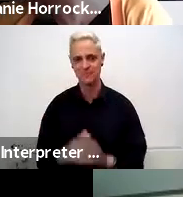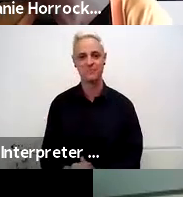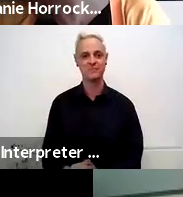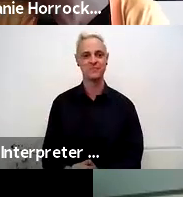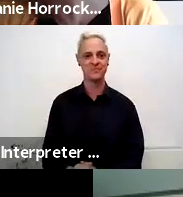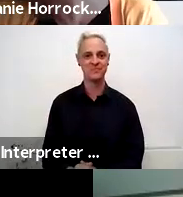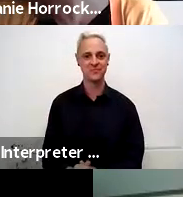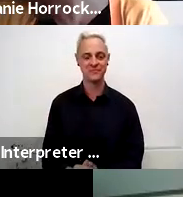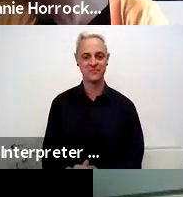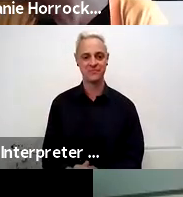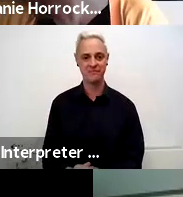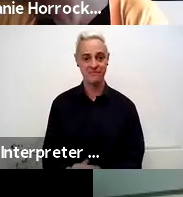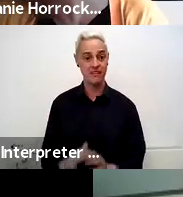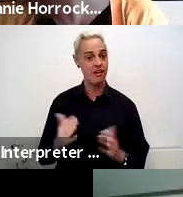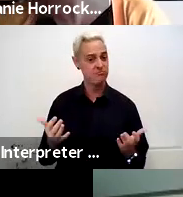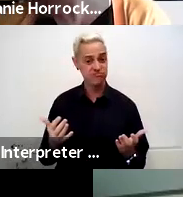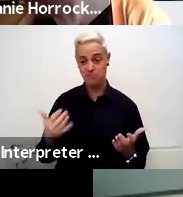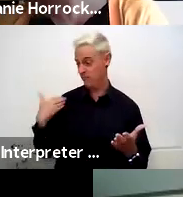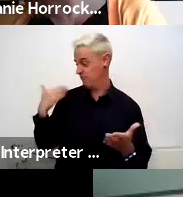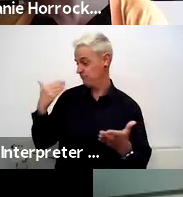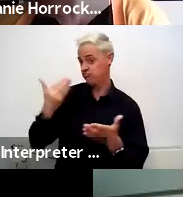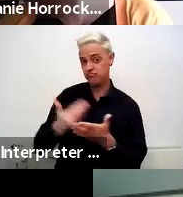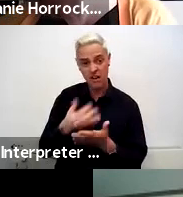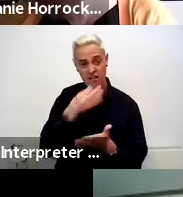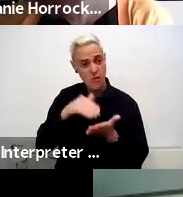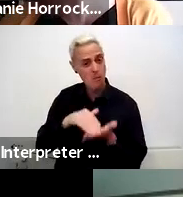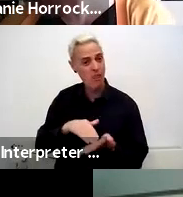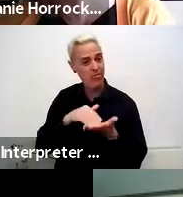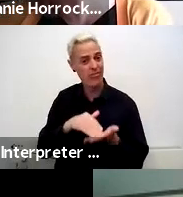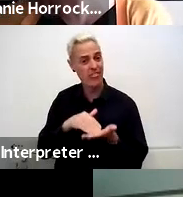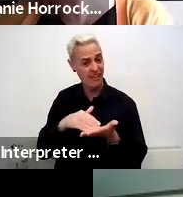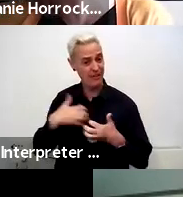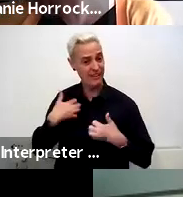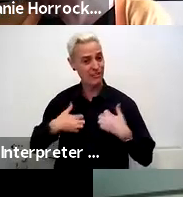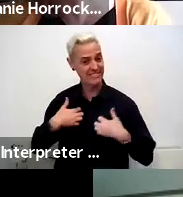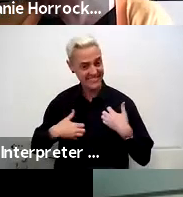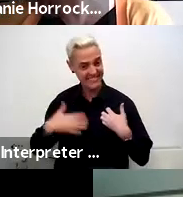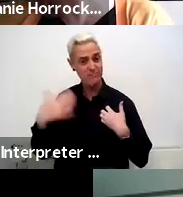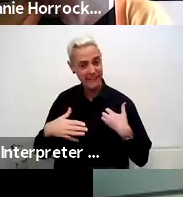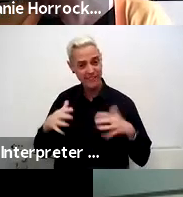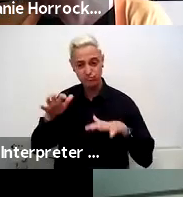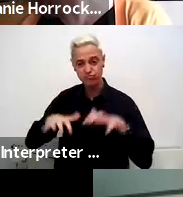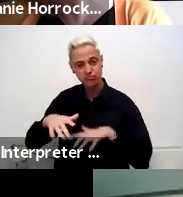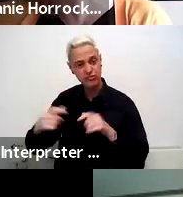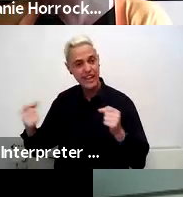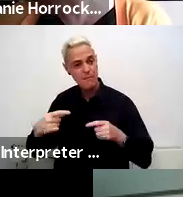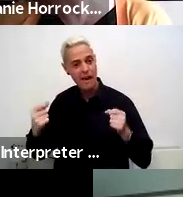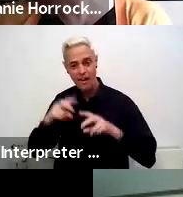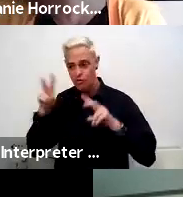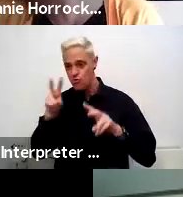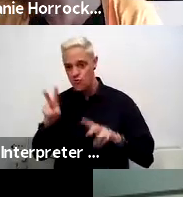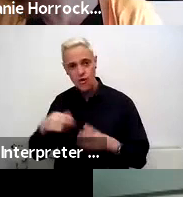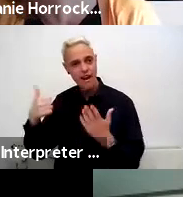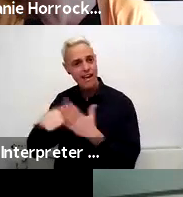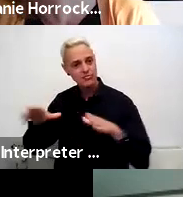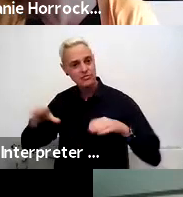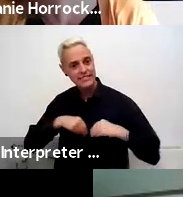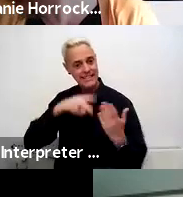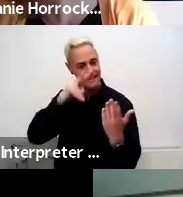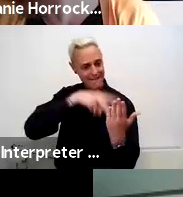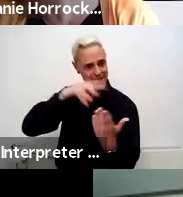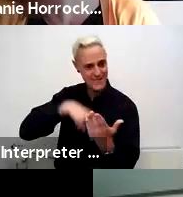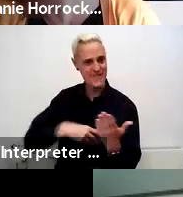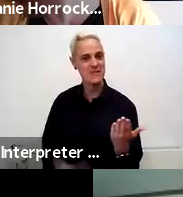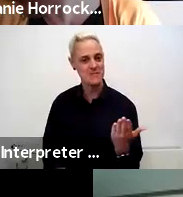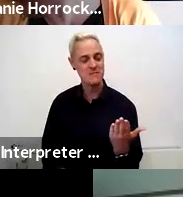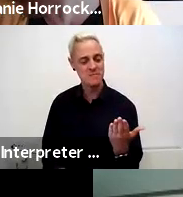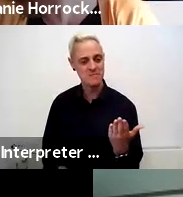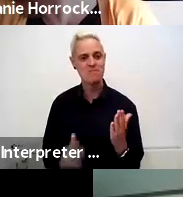It's been an interesting few months, I've had a lot of emails and letters.